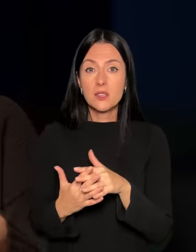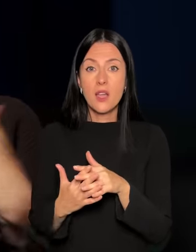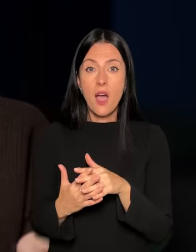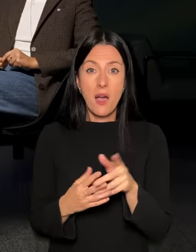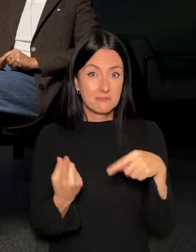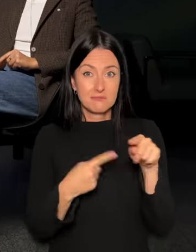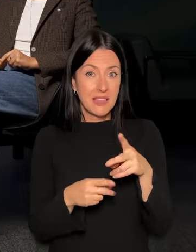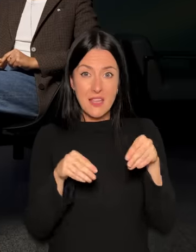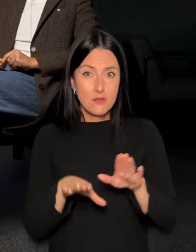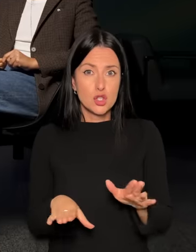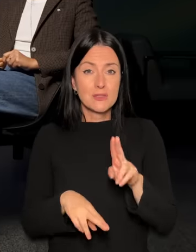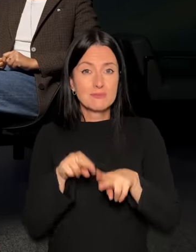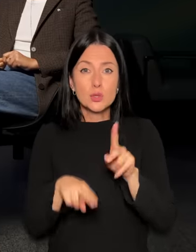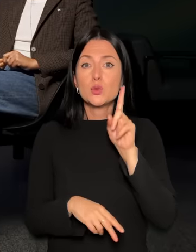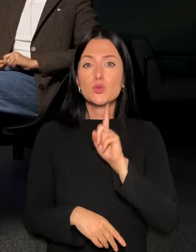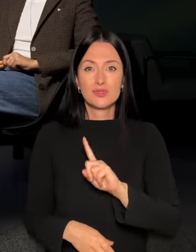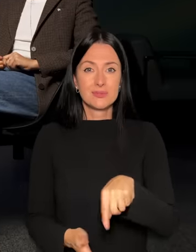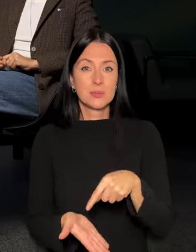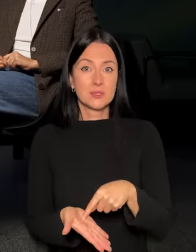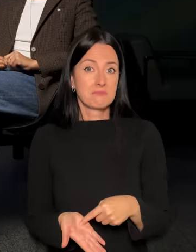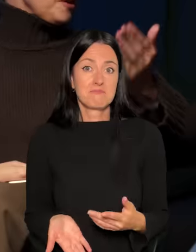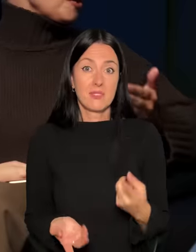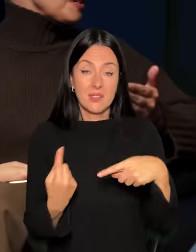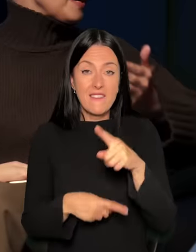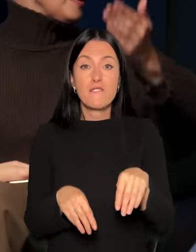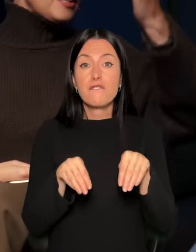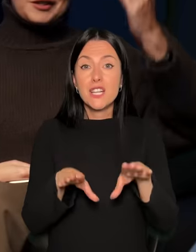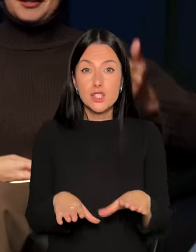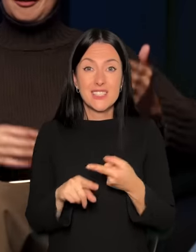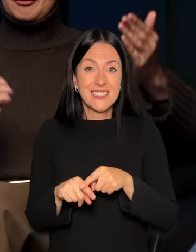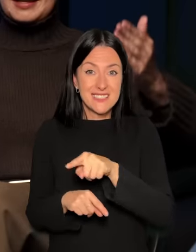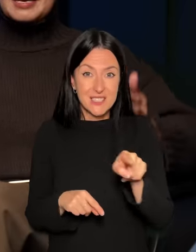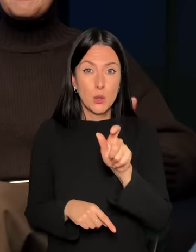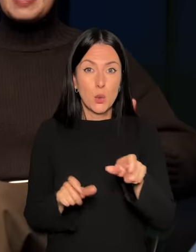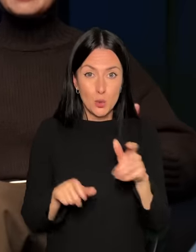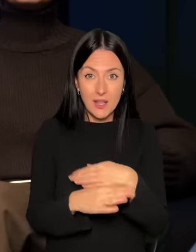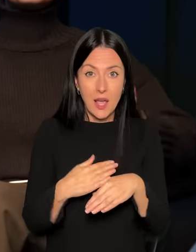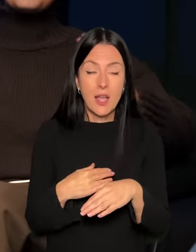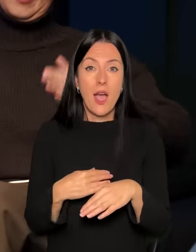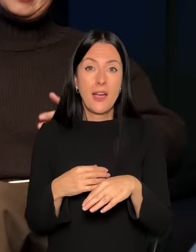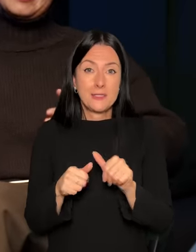What did the Soviet Union decide to do? They didn't decide to build accessible cities. They decided to isolate these people.